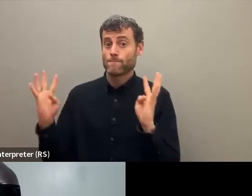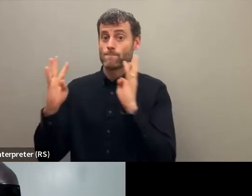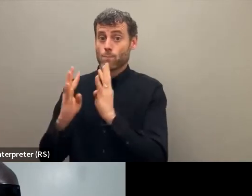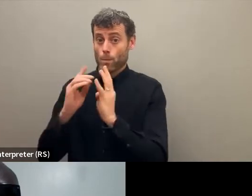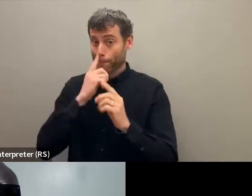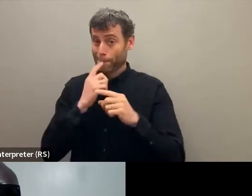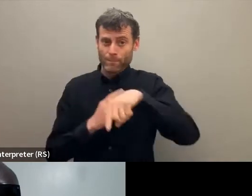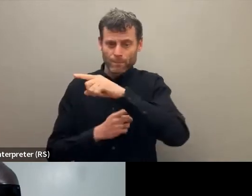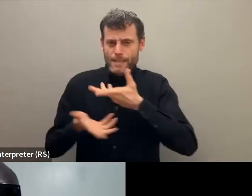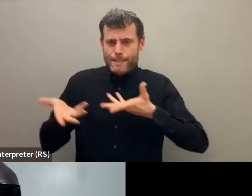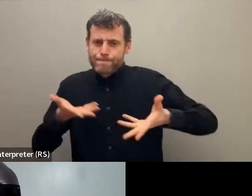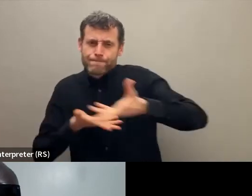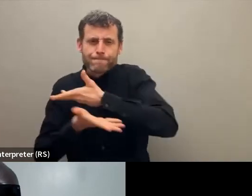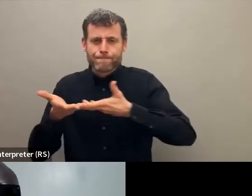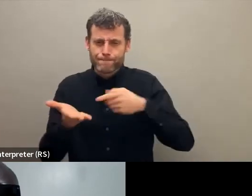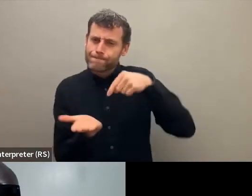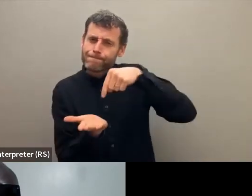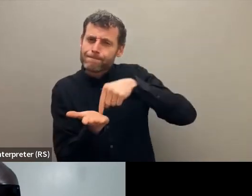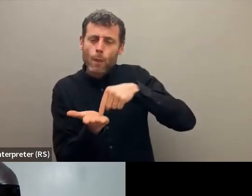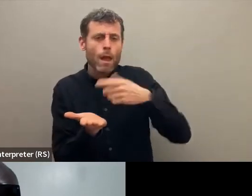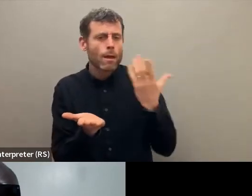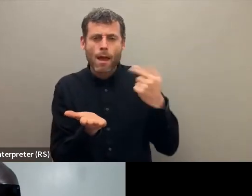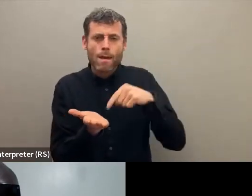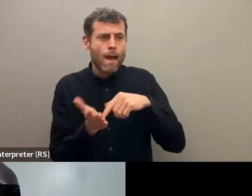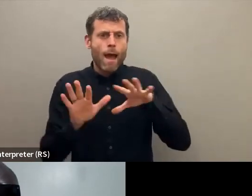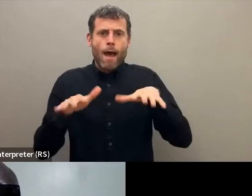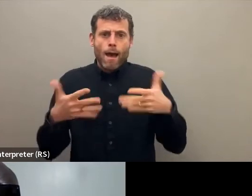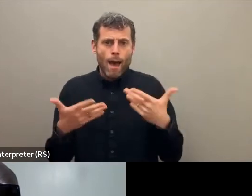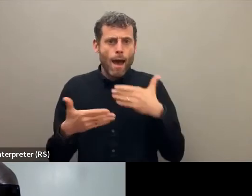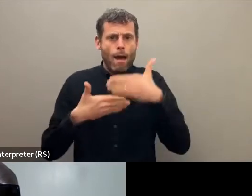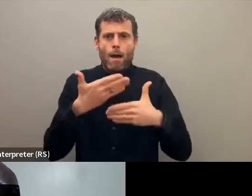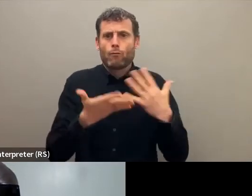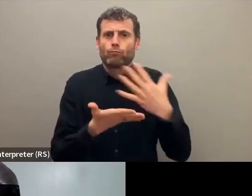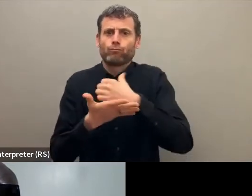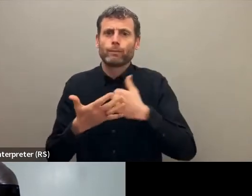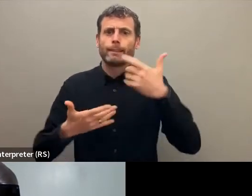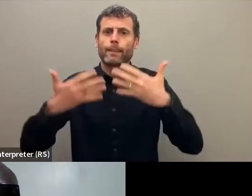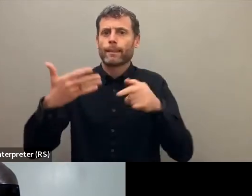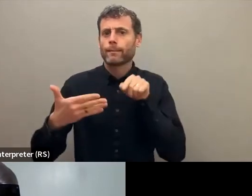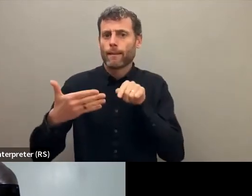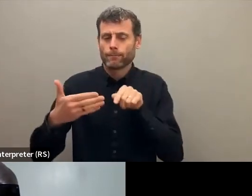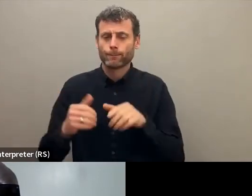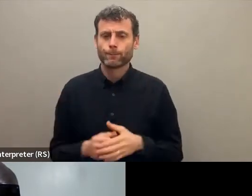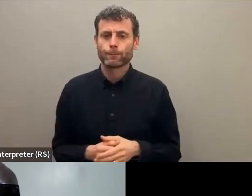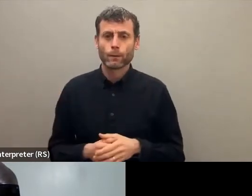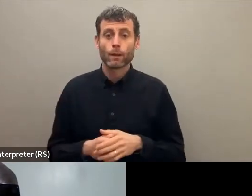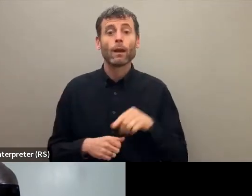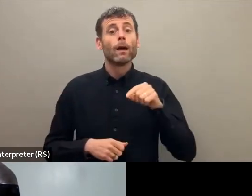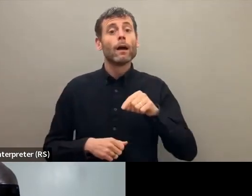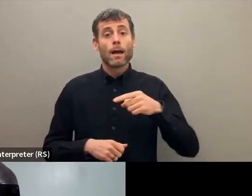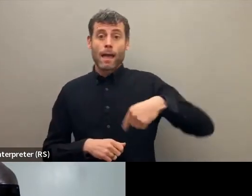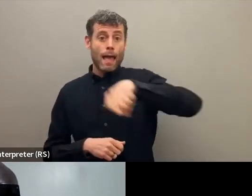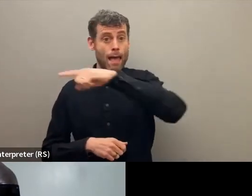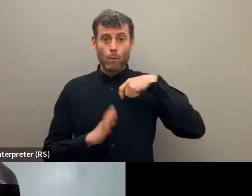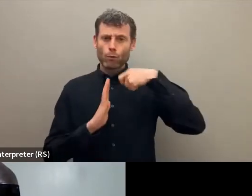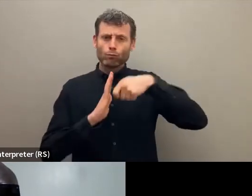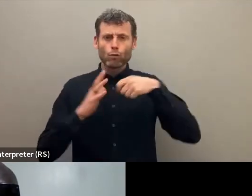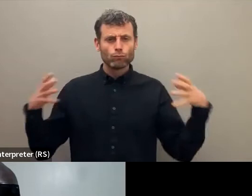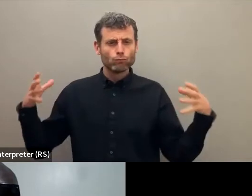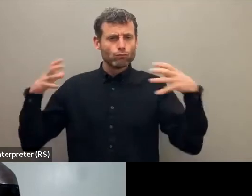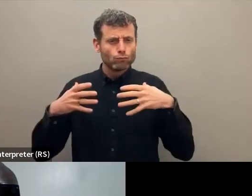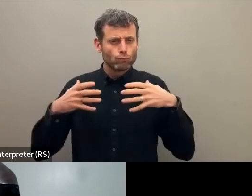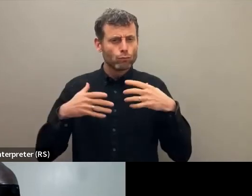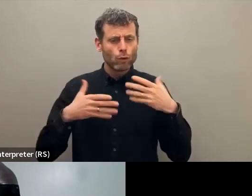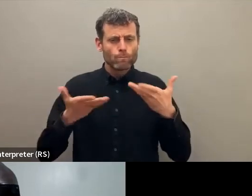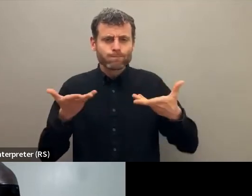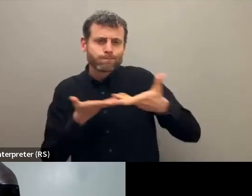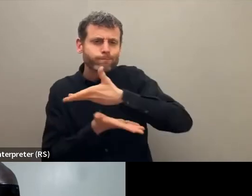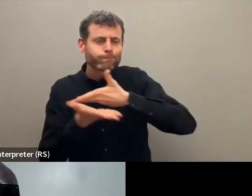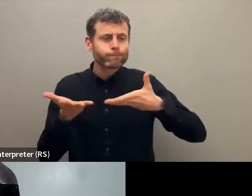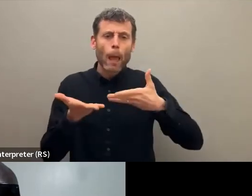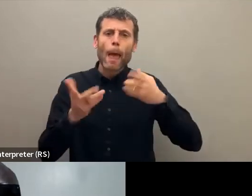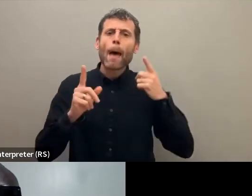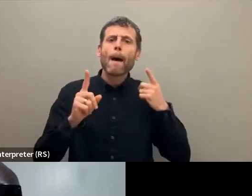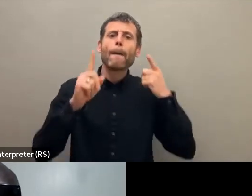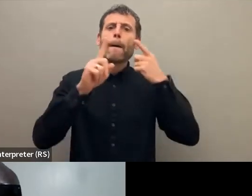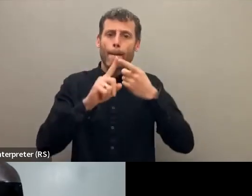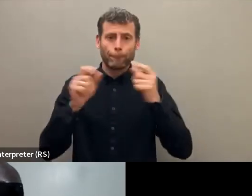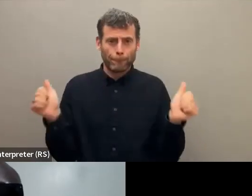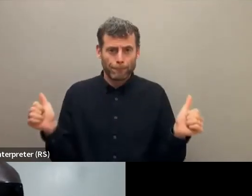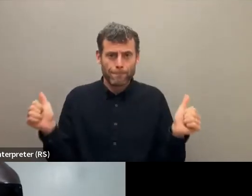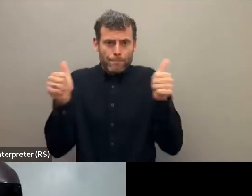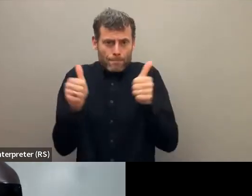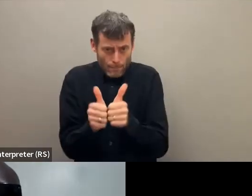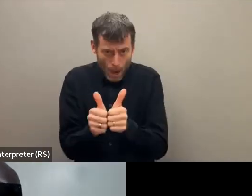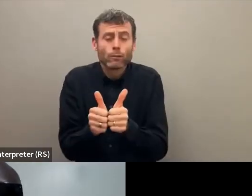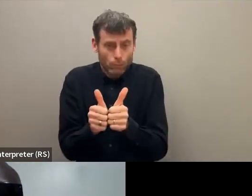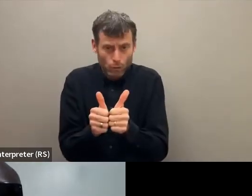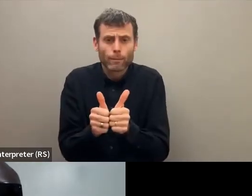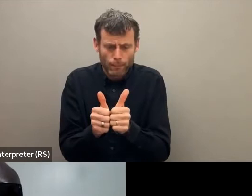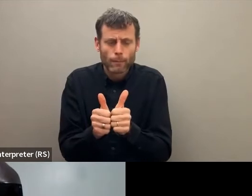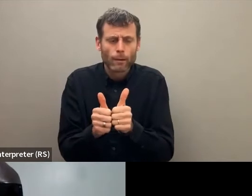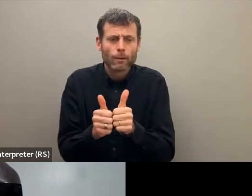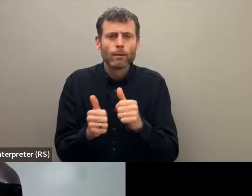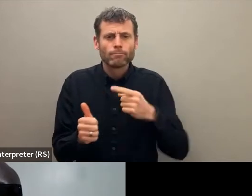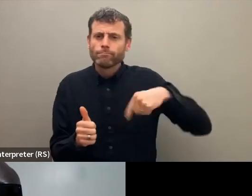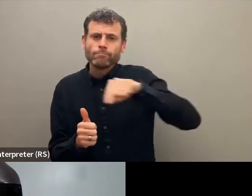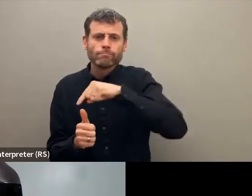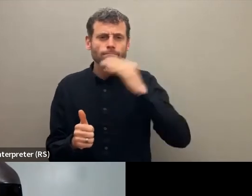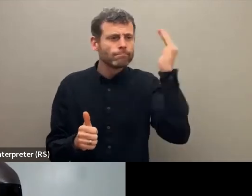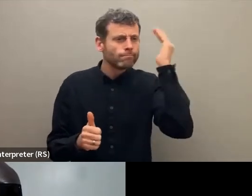Elizabeth Lockwood: We are also looking at capacity building of all actors in the data process, so this is enumerators and national statistical offices, but also op eds and that's what my presentation focuses on today.